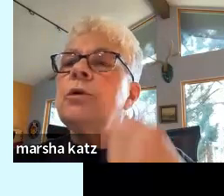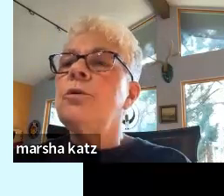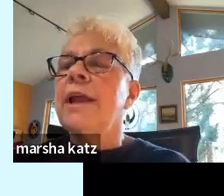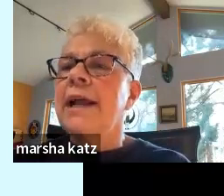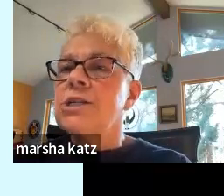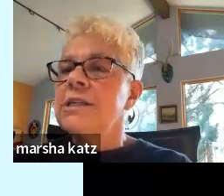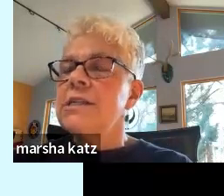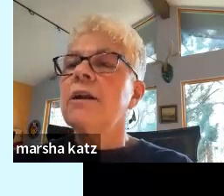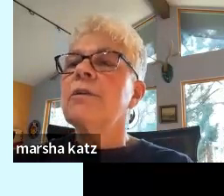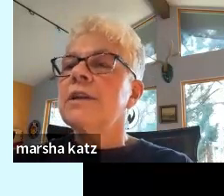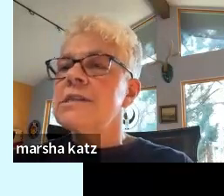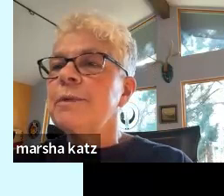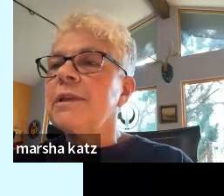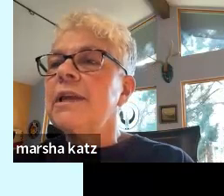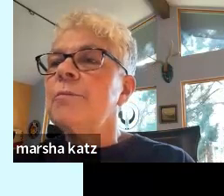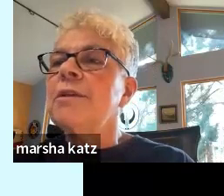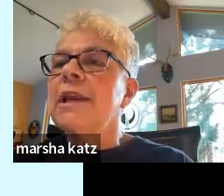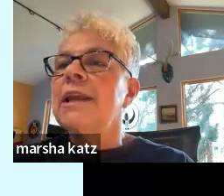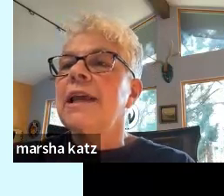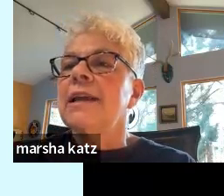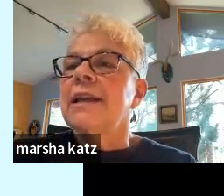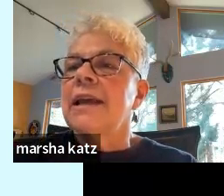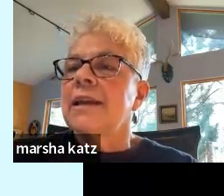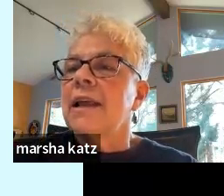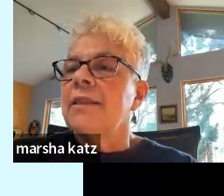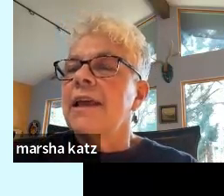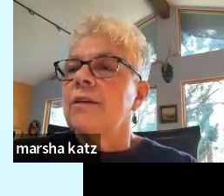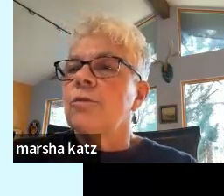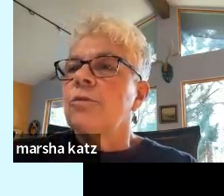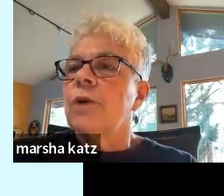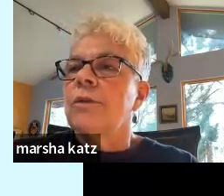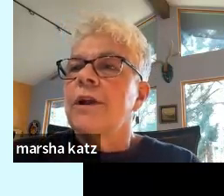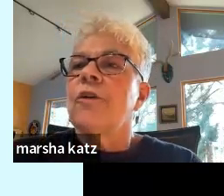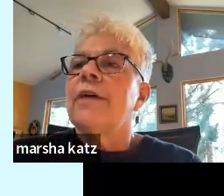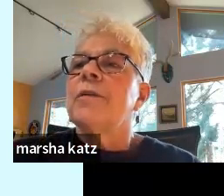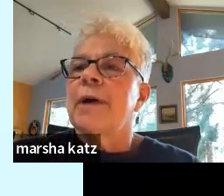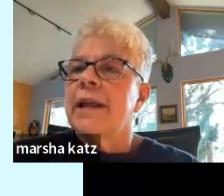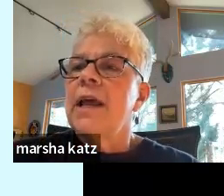use it. Now, on all of our phone. That was one of the other things that the disability community brought to everybody. There were other things